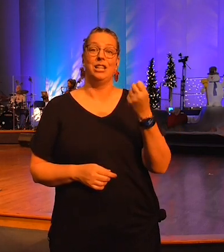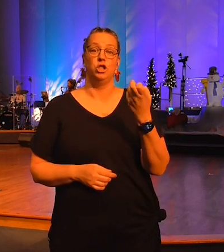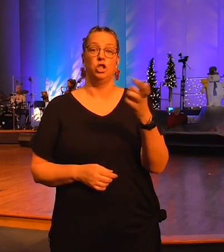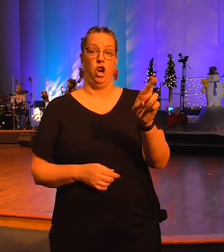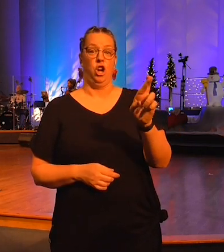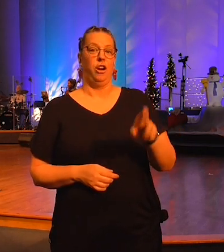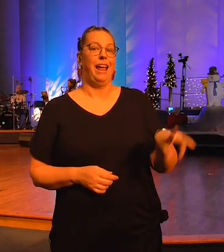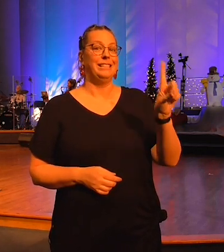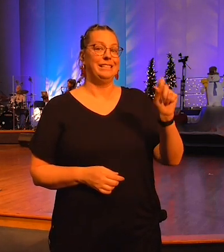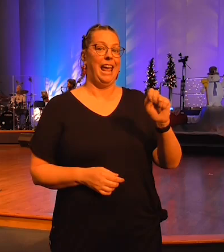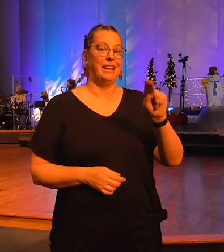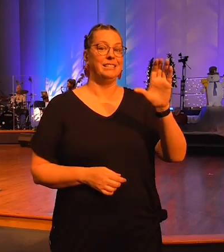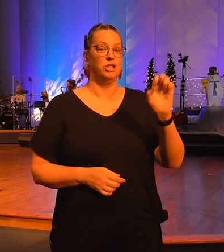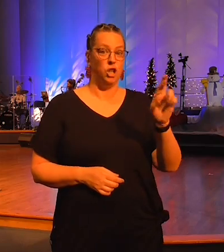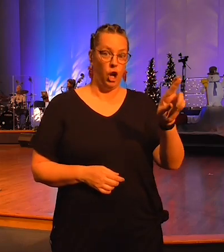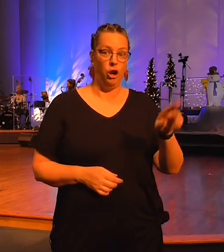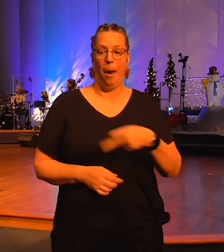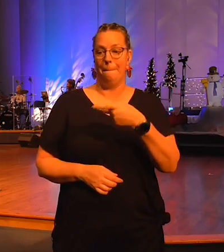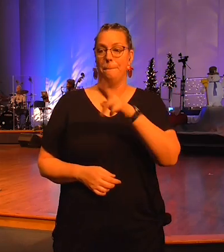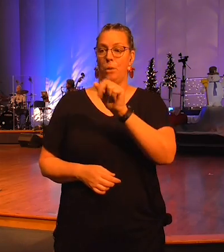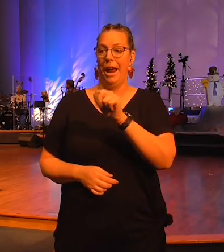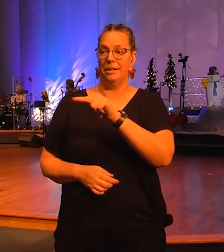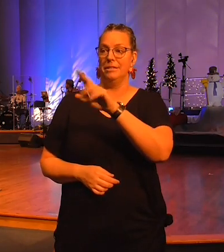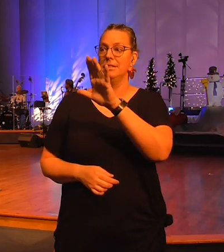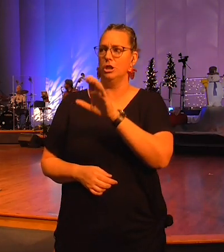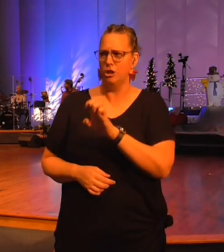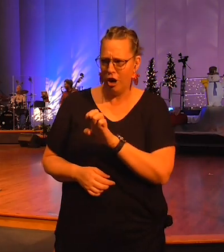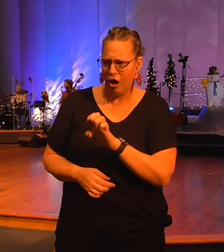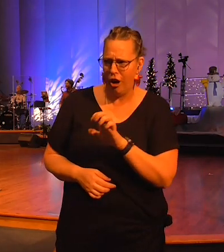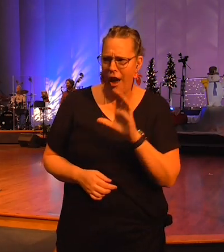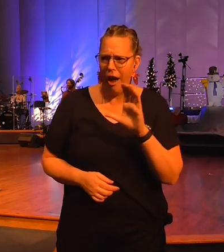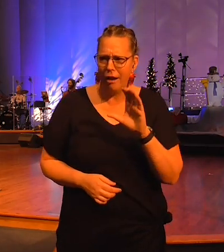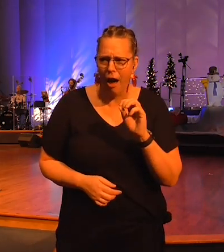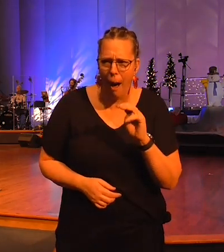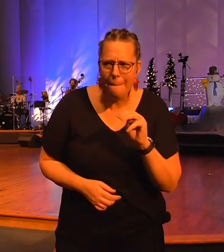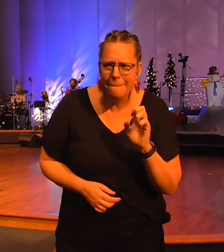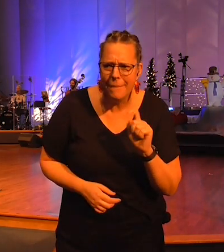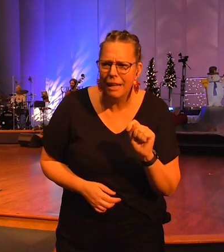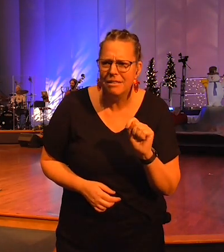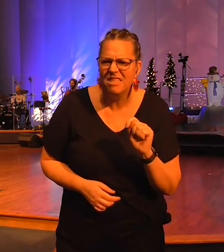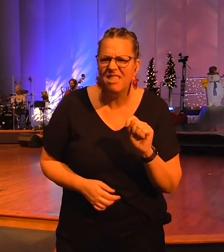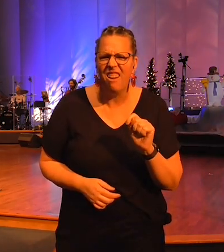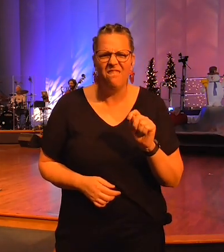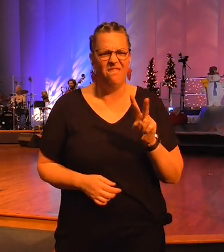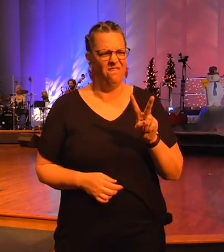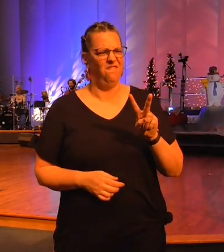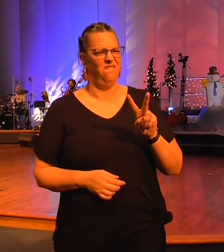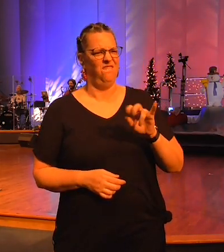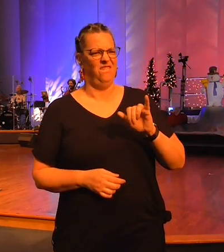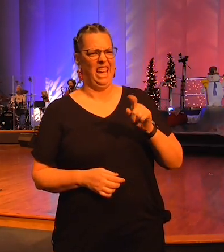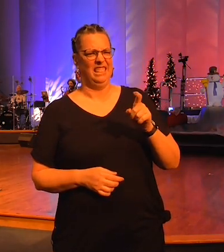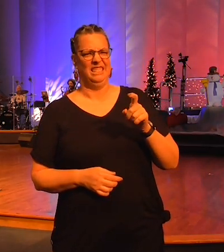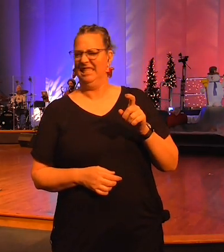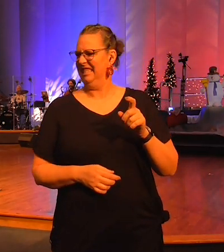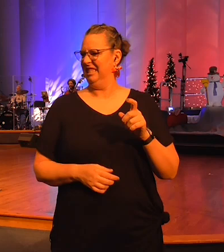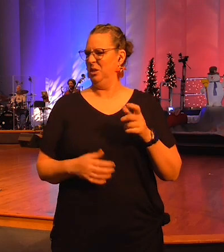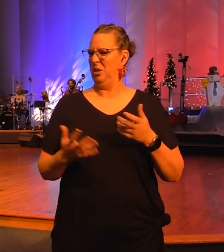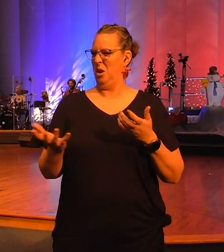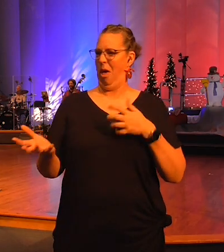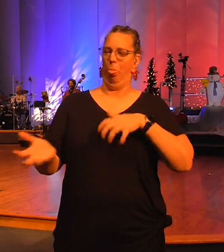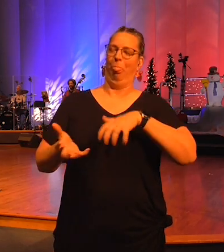do all right let's try that you know Dasher and Dancer and com and